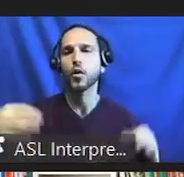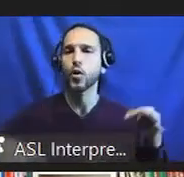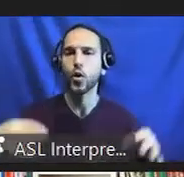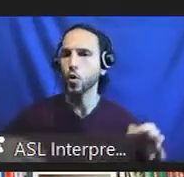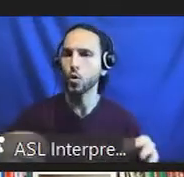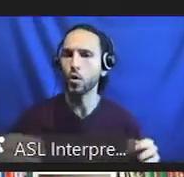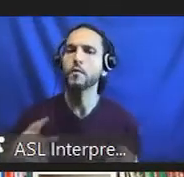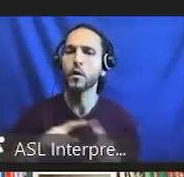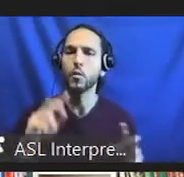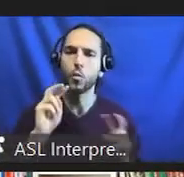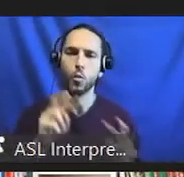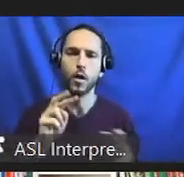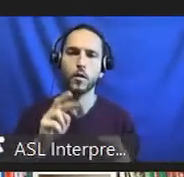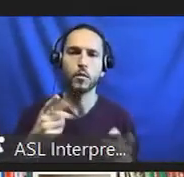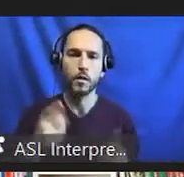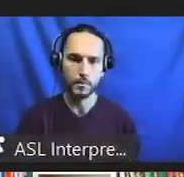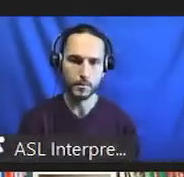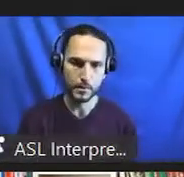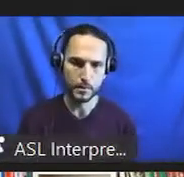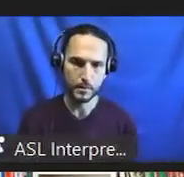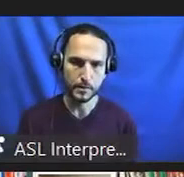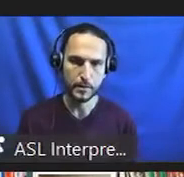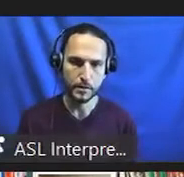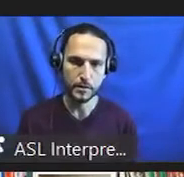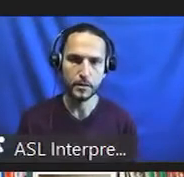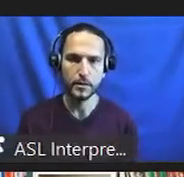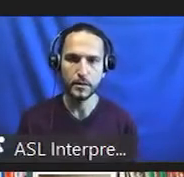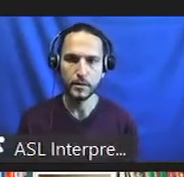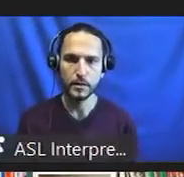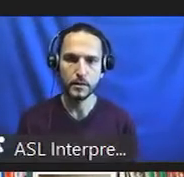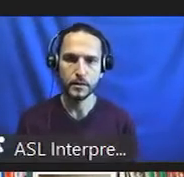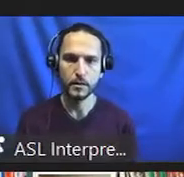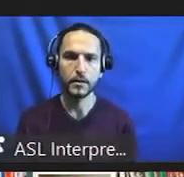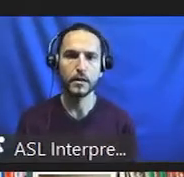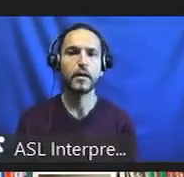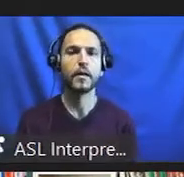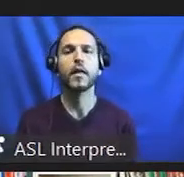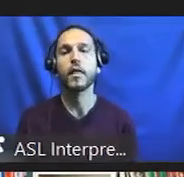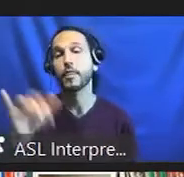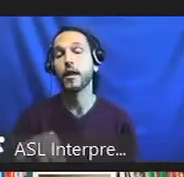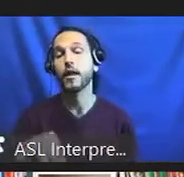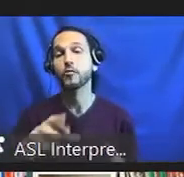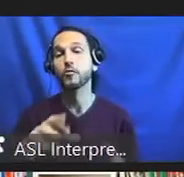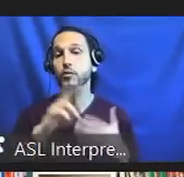But we'll be watching that case to see what happens. You can bet that the outcome of that case against Zoom